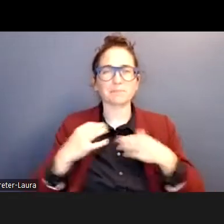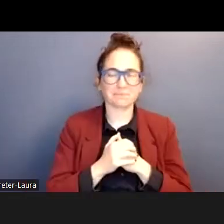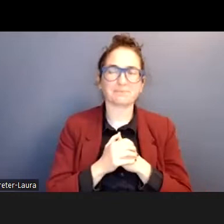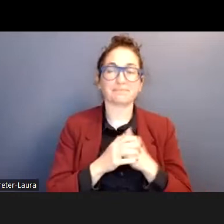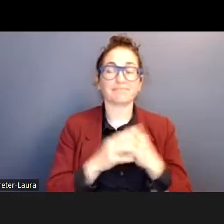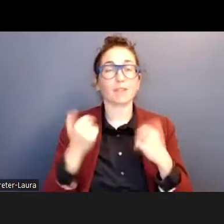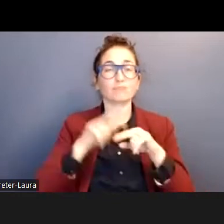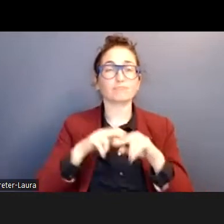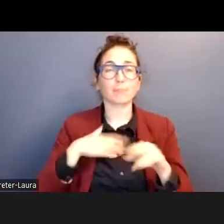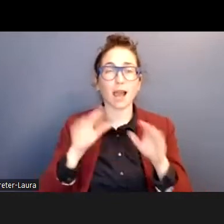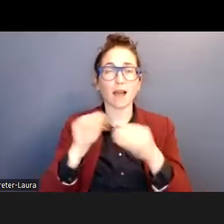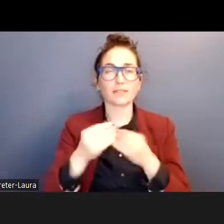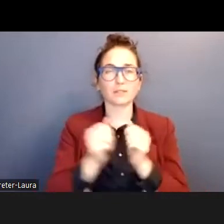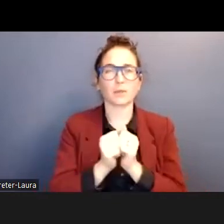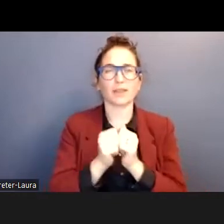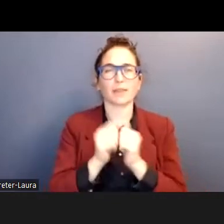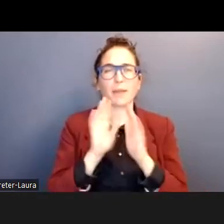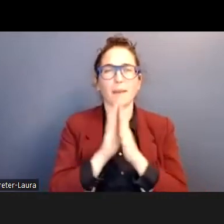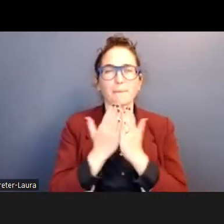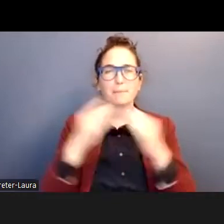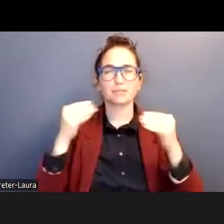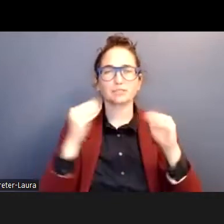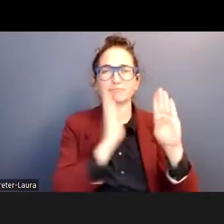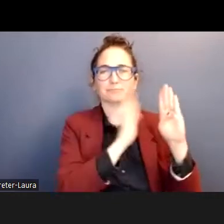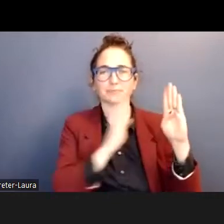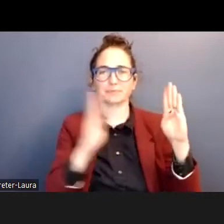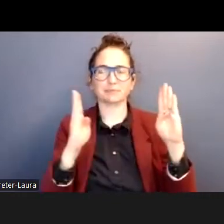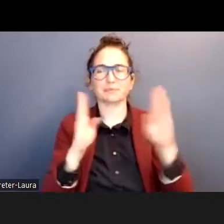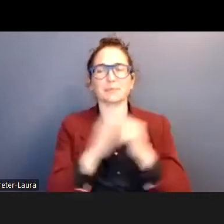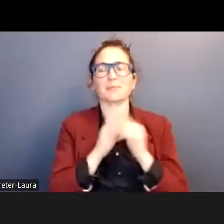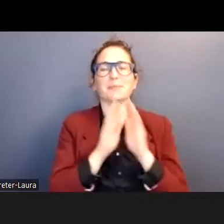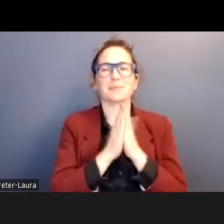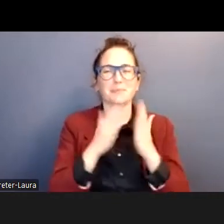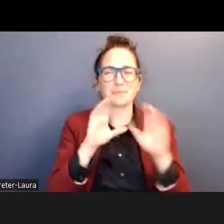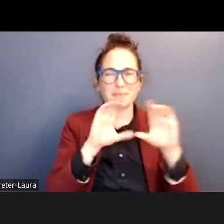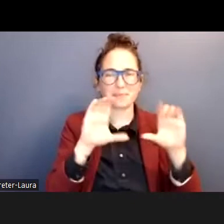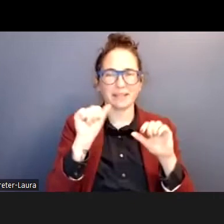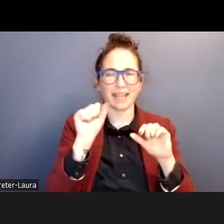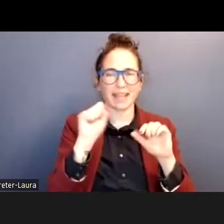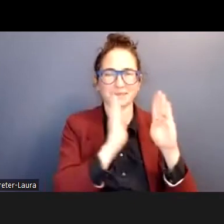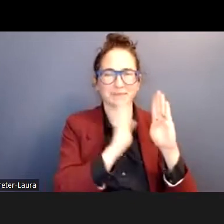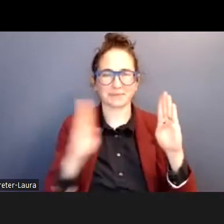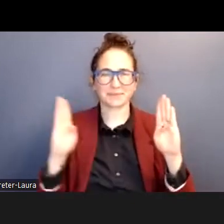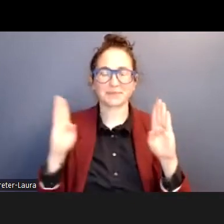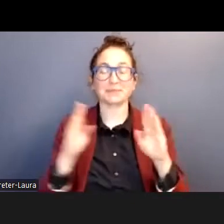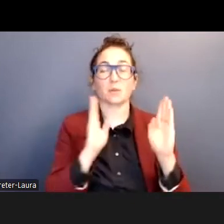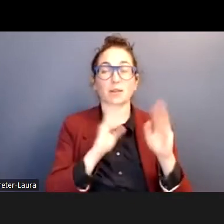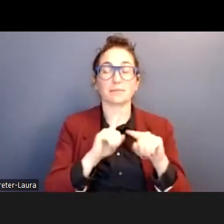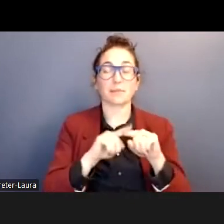office in front of my bookcase that is organized by color. So Bill, Julie, Twara, Diane,